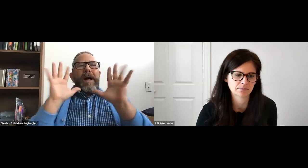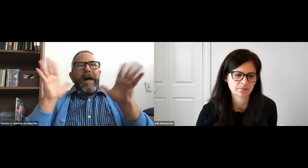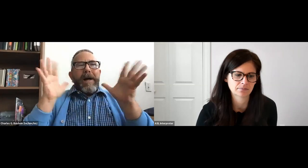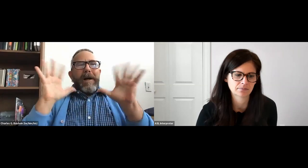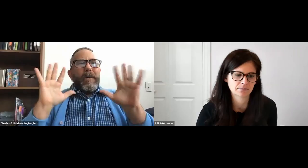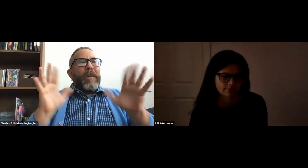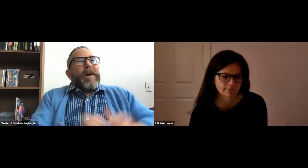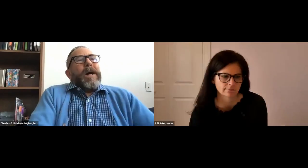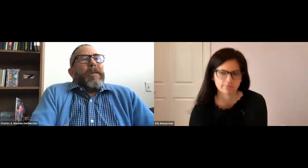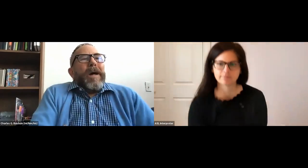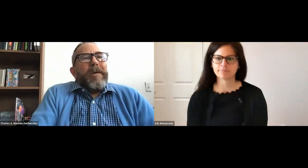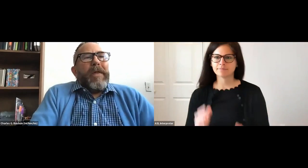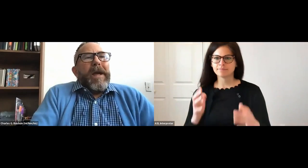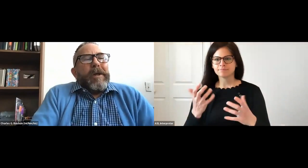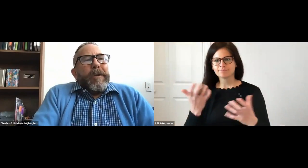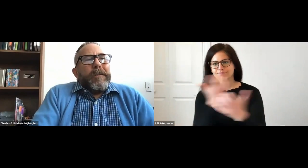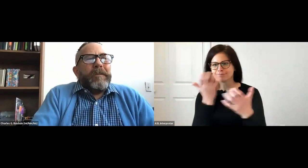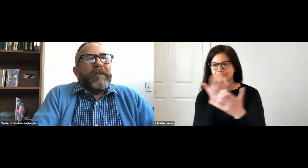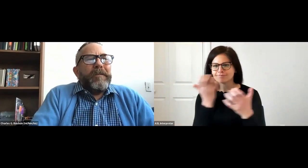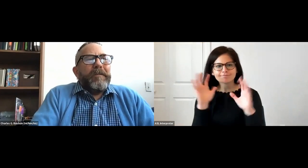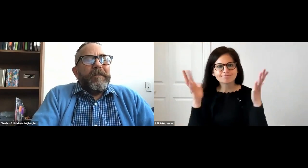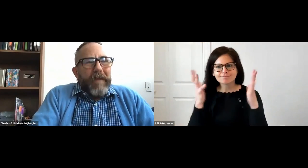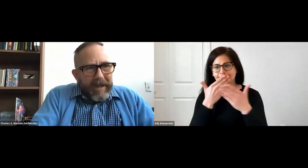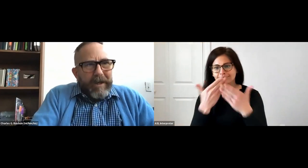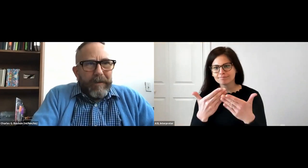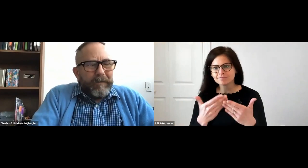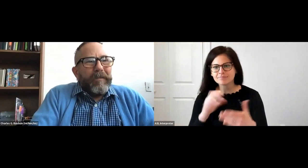Wow, wow, wow wow, thank you, thank you.